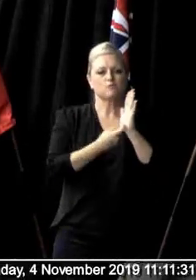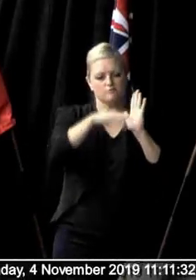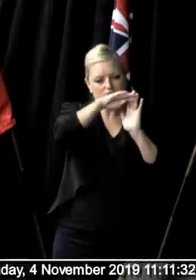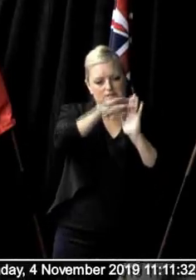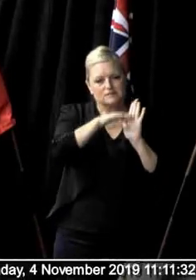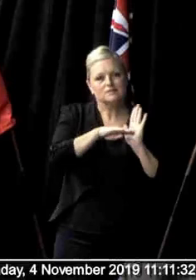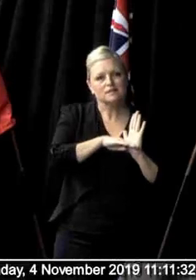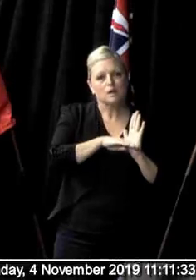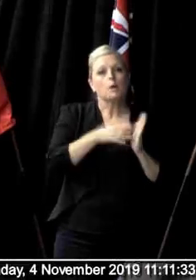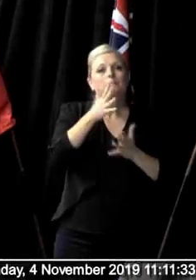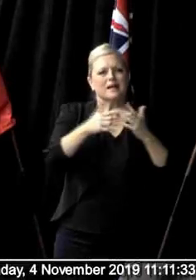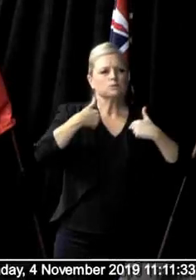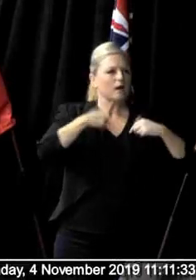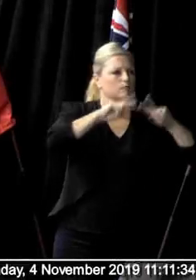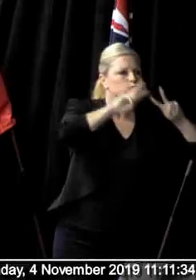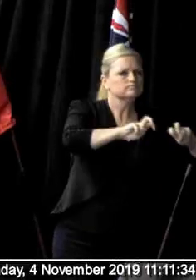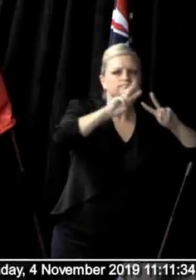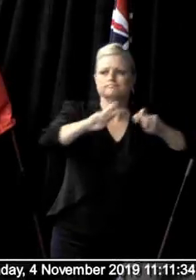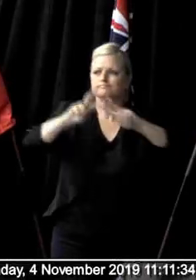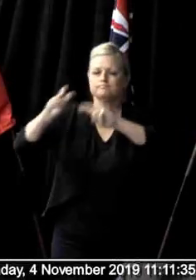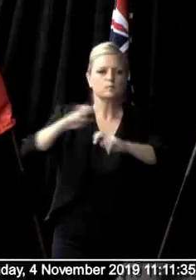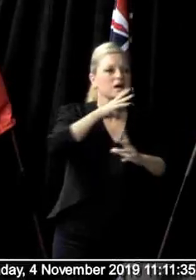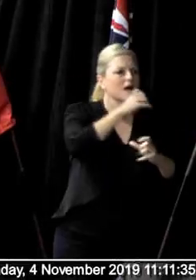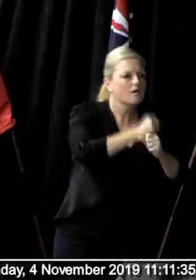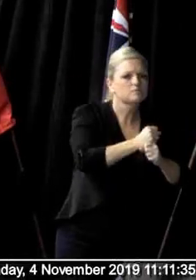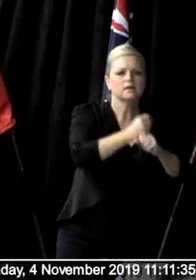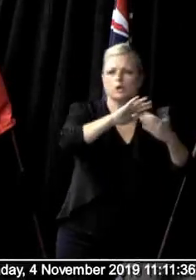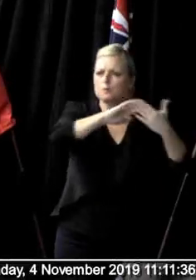governments, institutions and the community should do to prevent and better protect